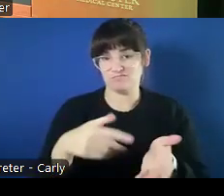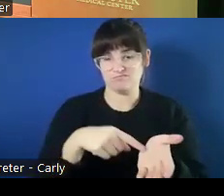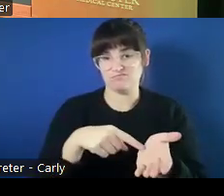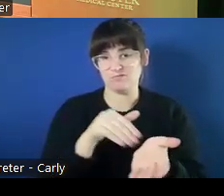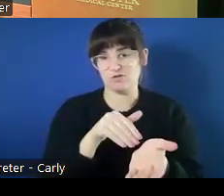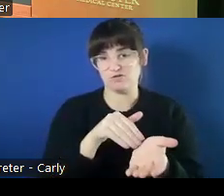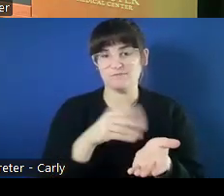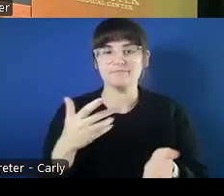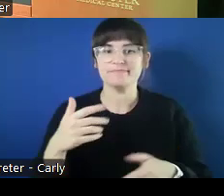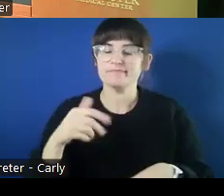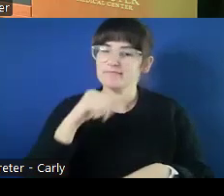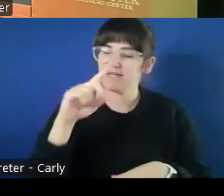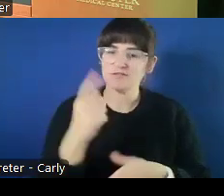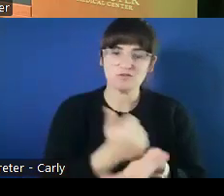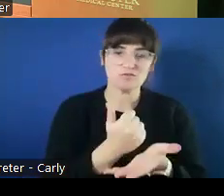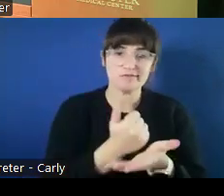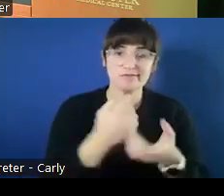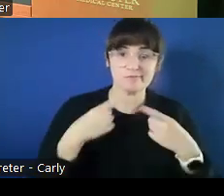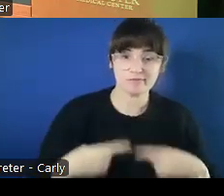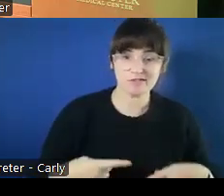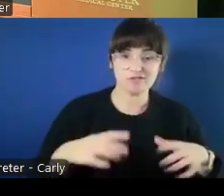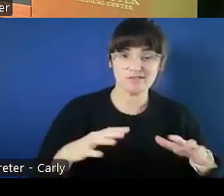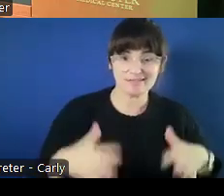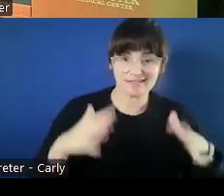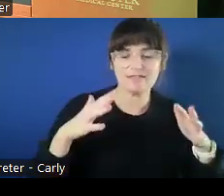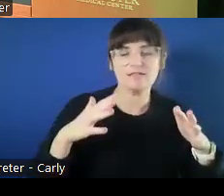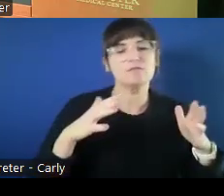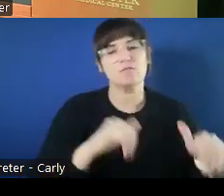on treating depression and anxiety symptoms the the idea is that you're actually going to treat